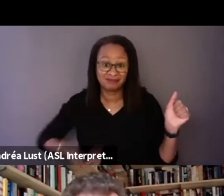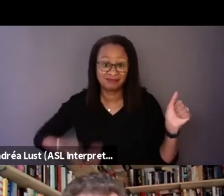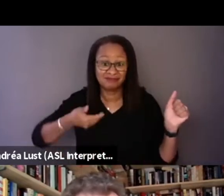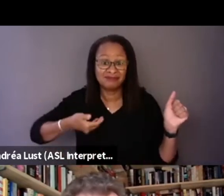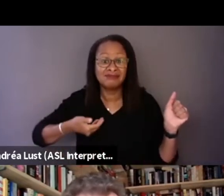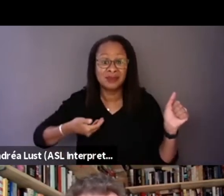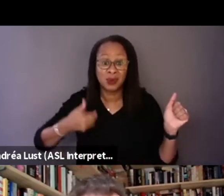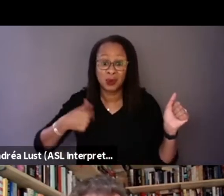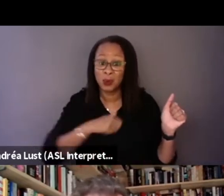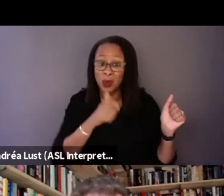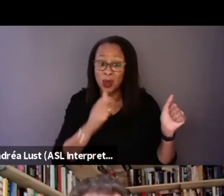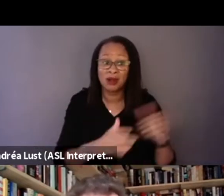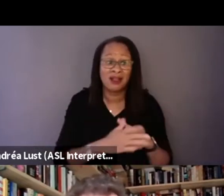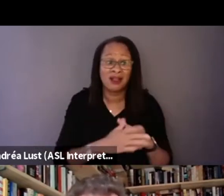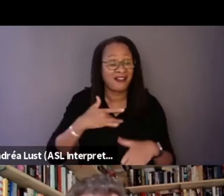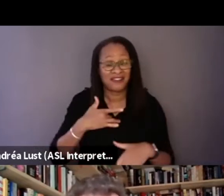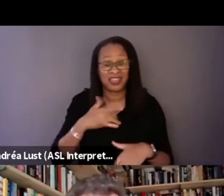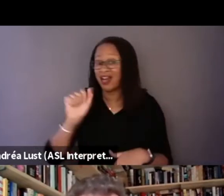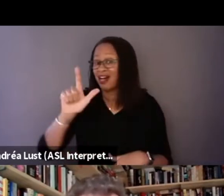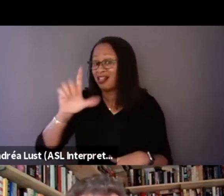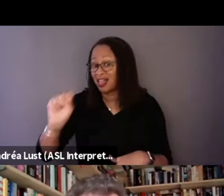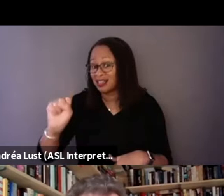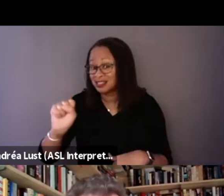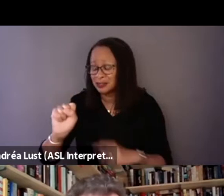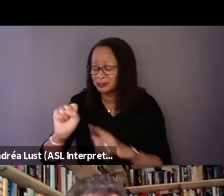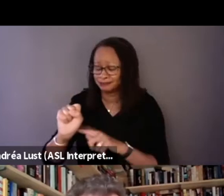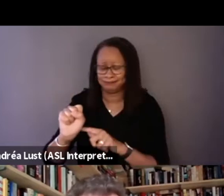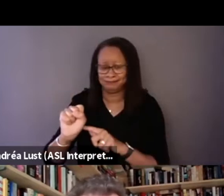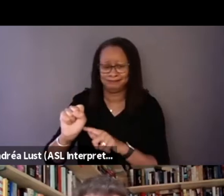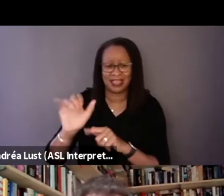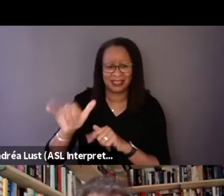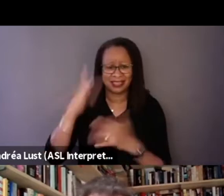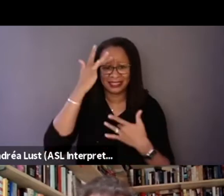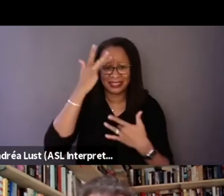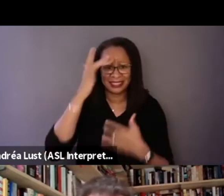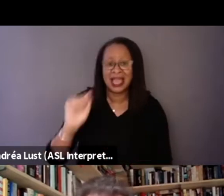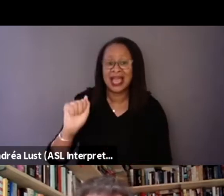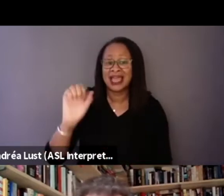And I feel like ALS doesn't define Ady to me at all.